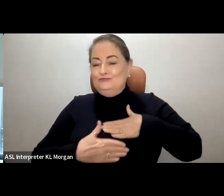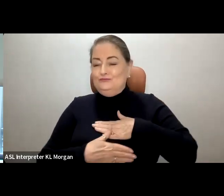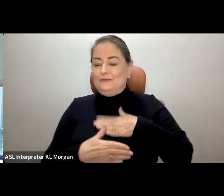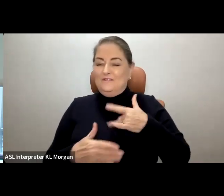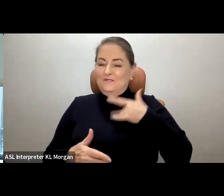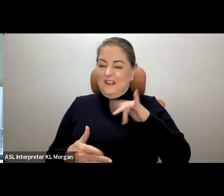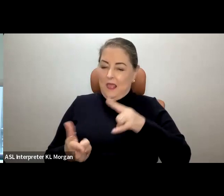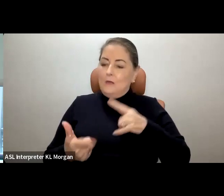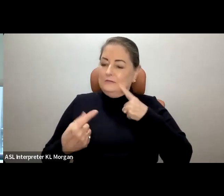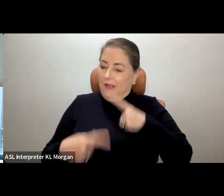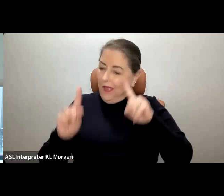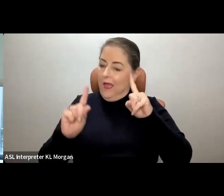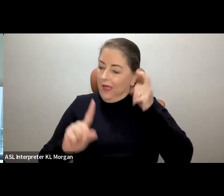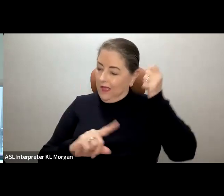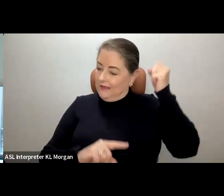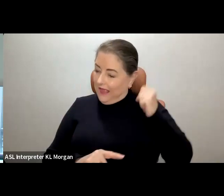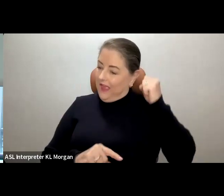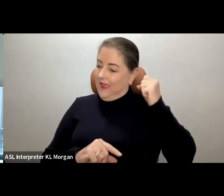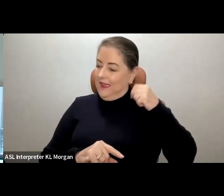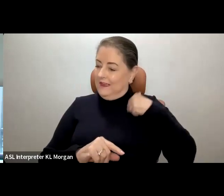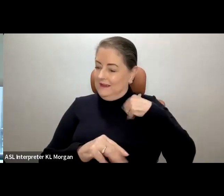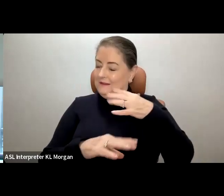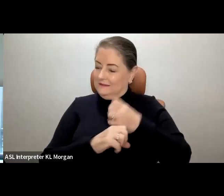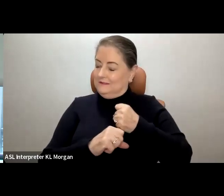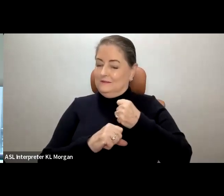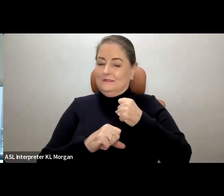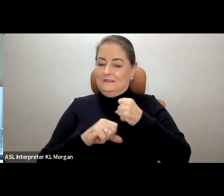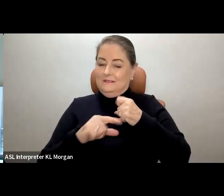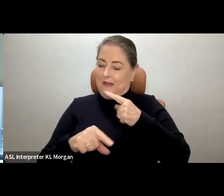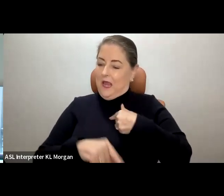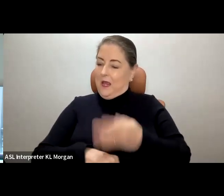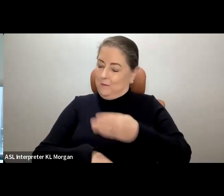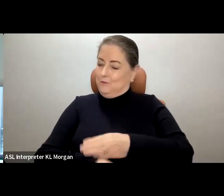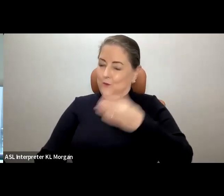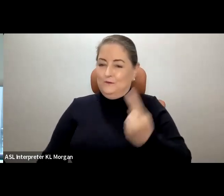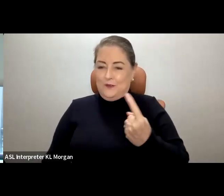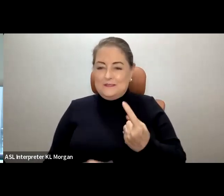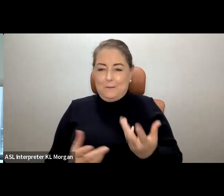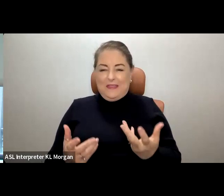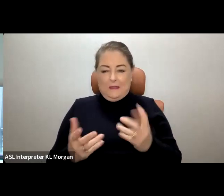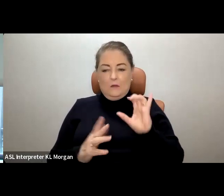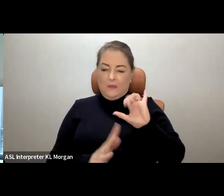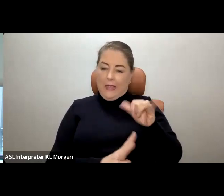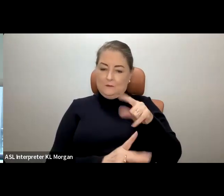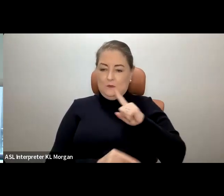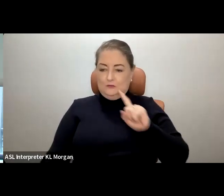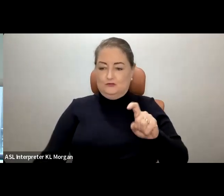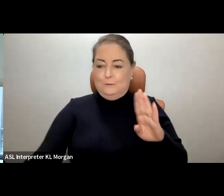accomplishment, when gets when you've gotten the opportunity to improve on something, you know, that's what it should be about,